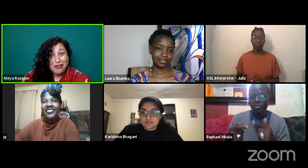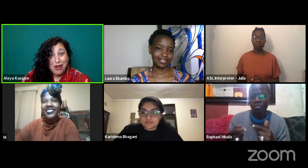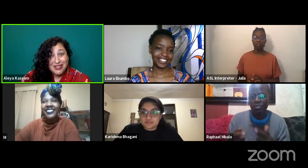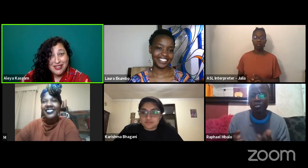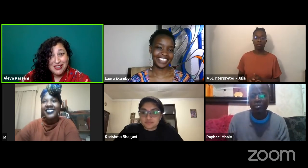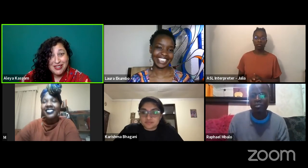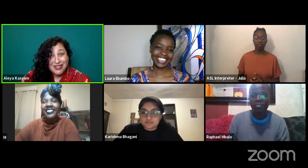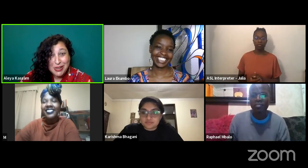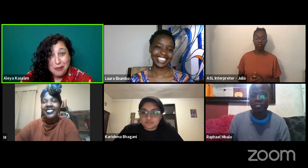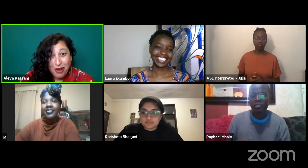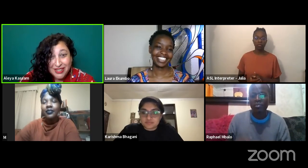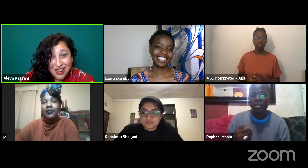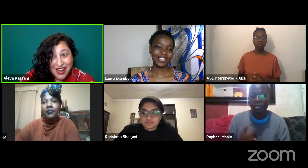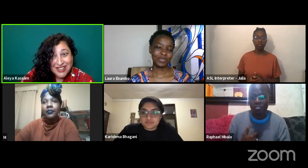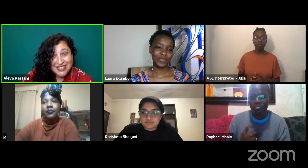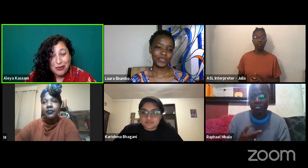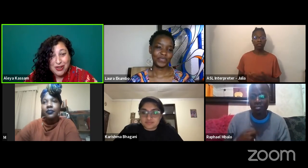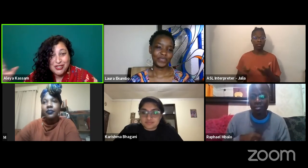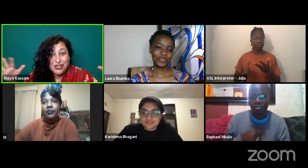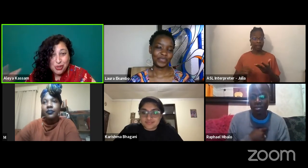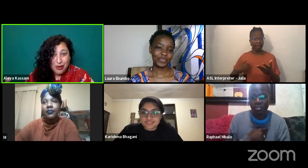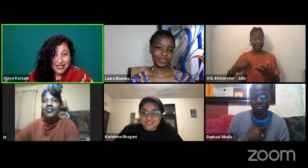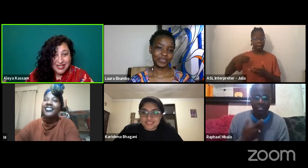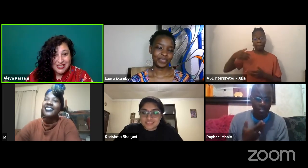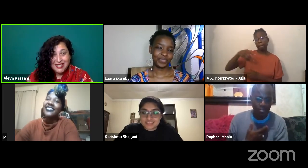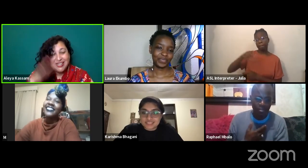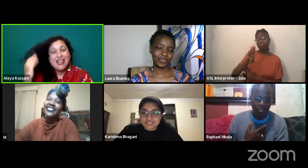We've got our Brazen podcasts that we're so excited.